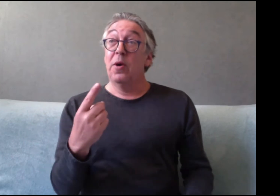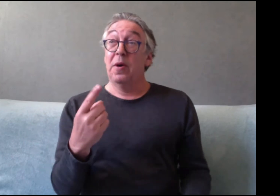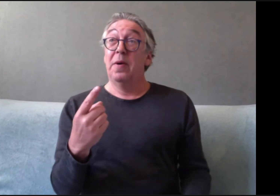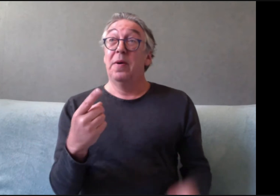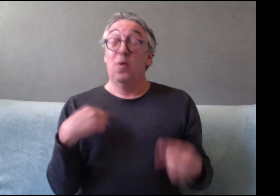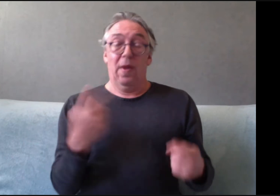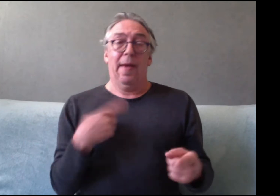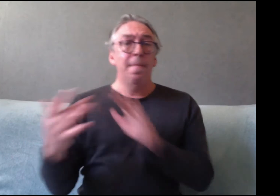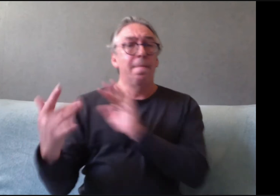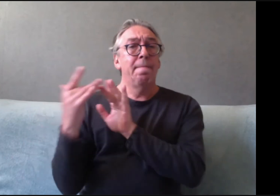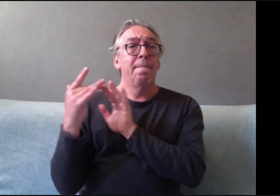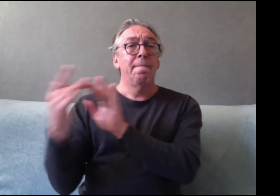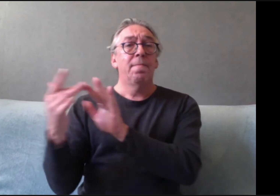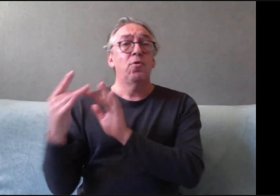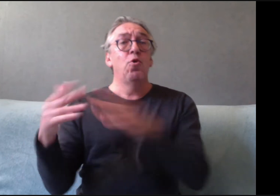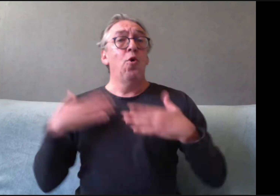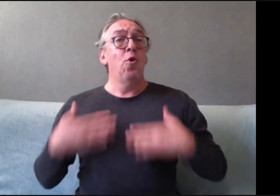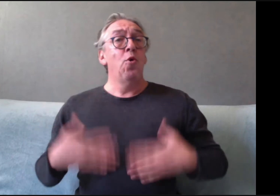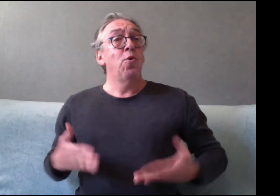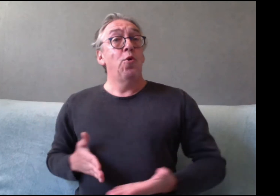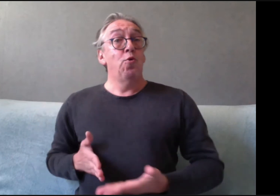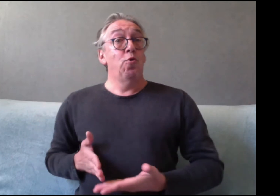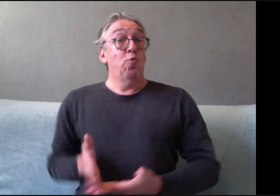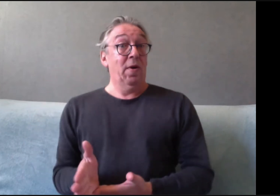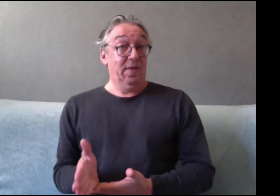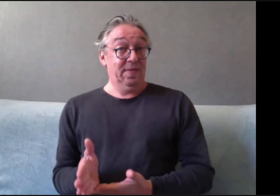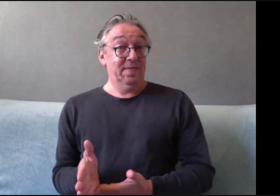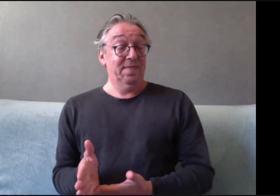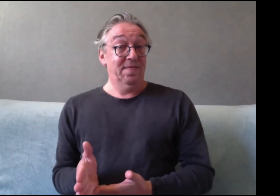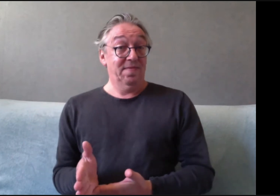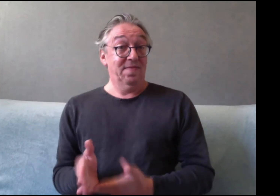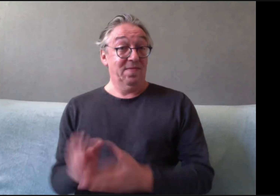to have a position that could allow to tackle this.